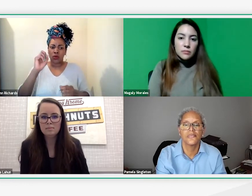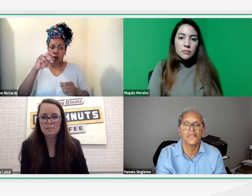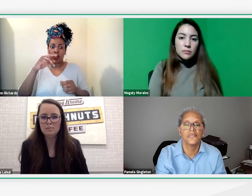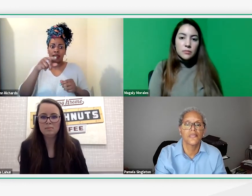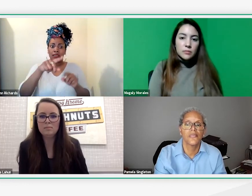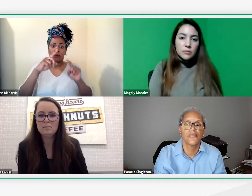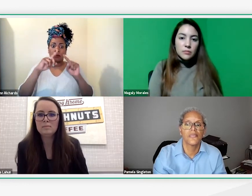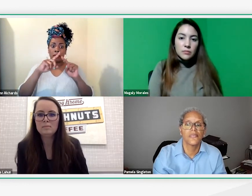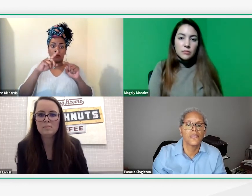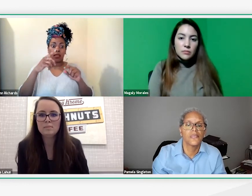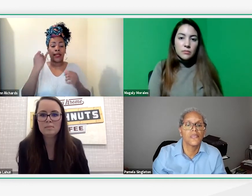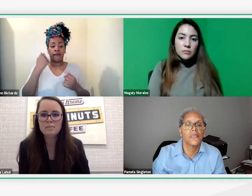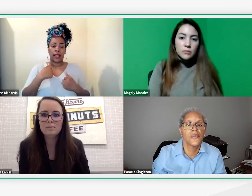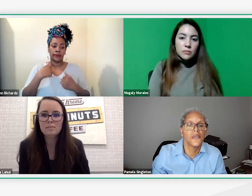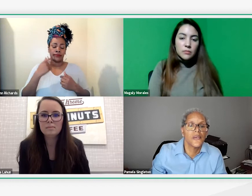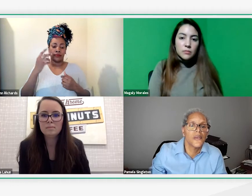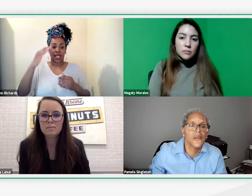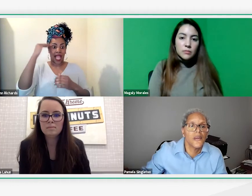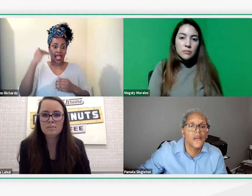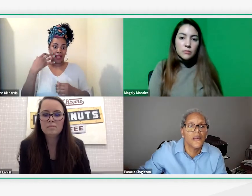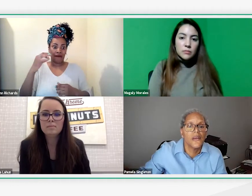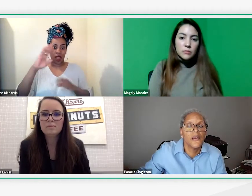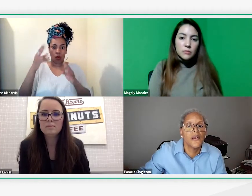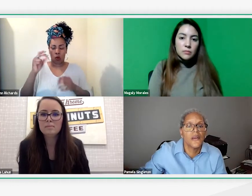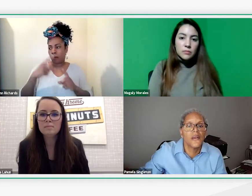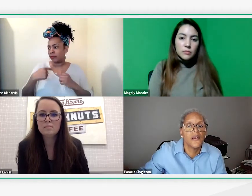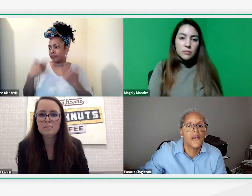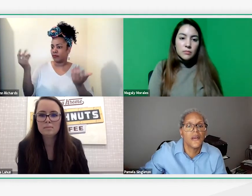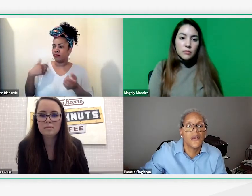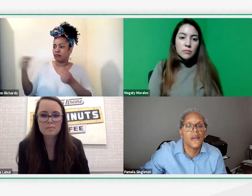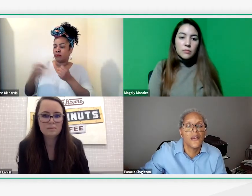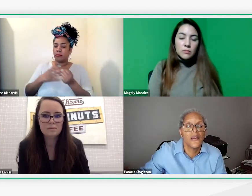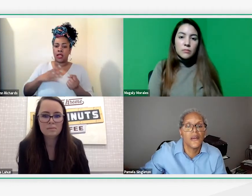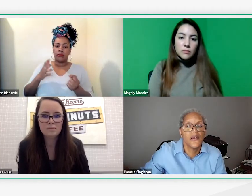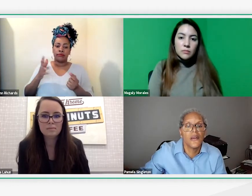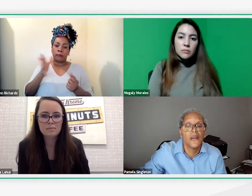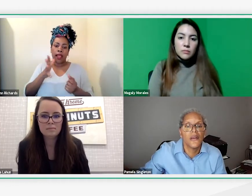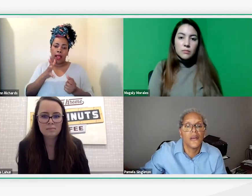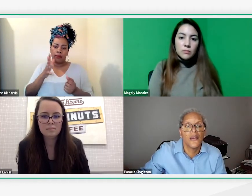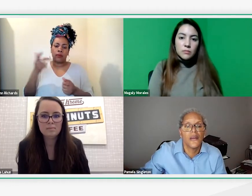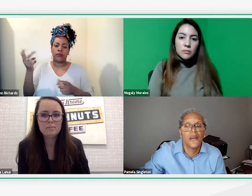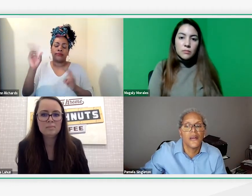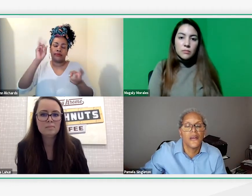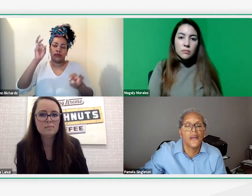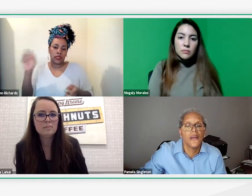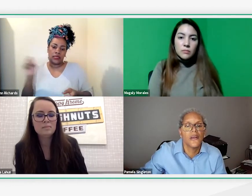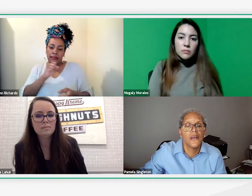So, we have different amounts here. If I am the head of household, and let's say